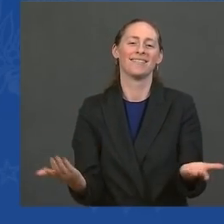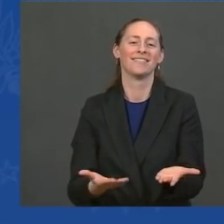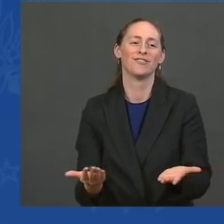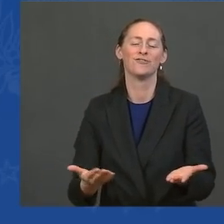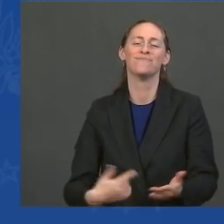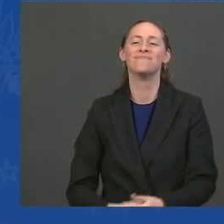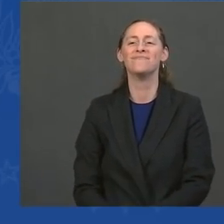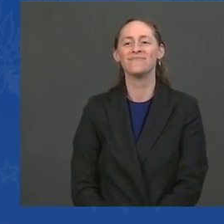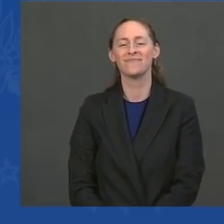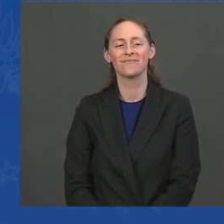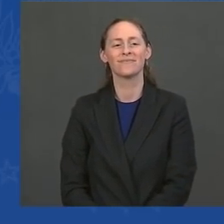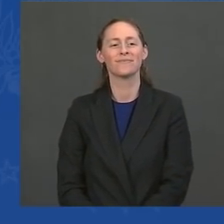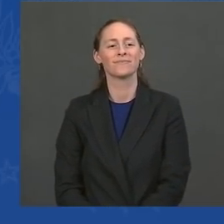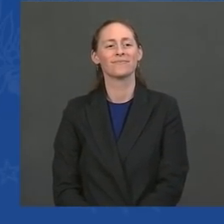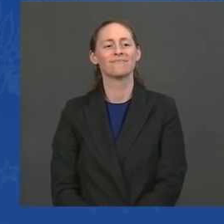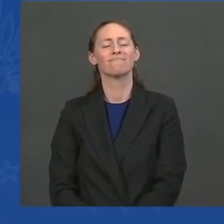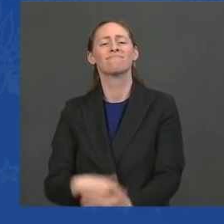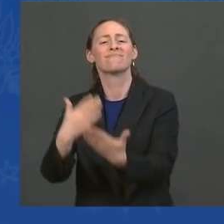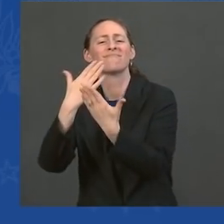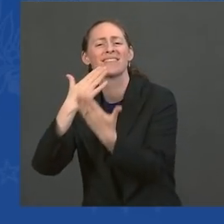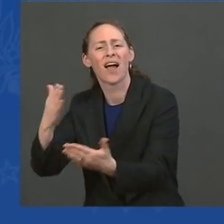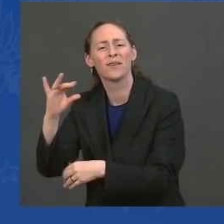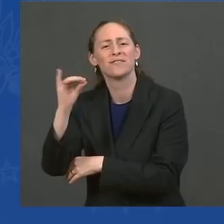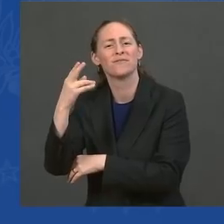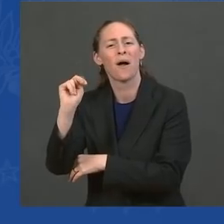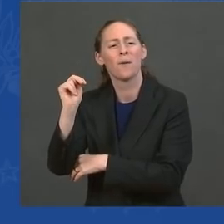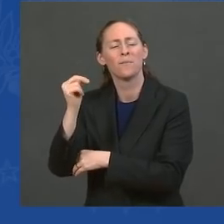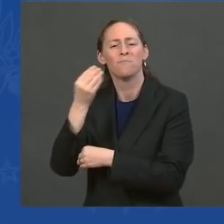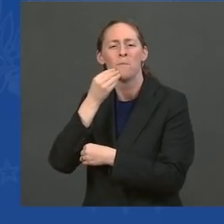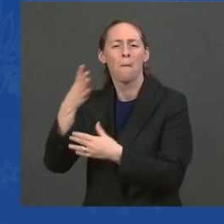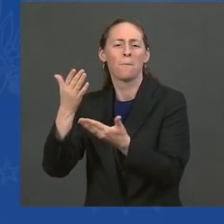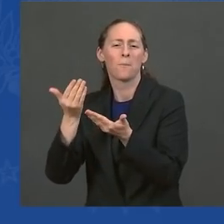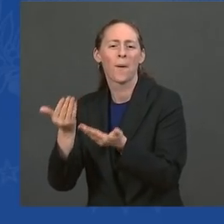And, John, thank you for that introduction. The truth of the matter is there's a reason